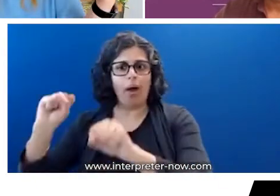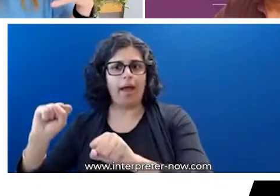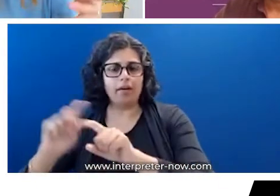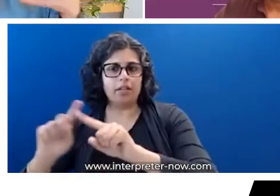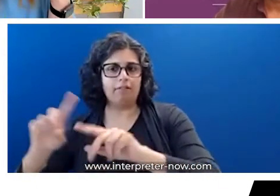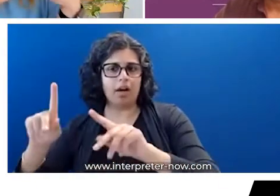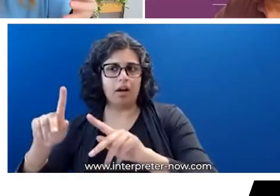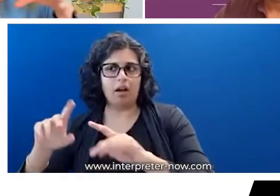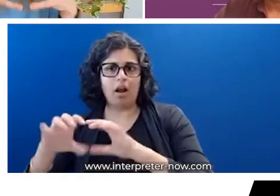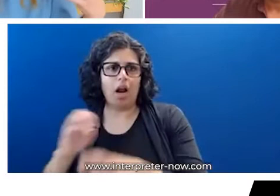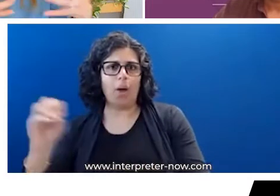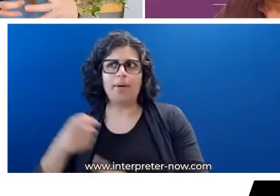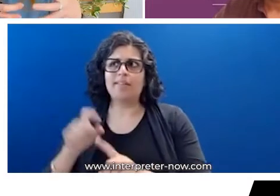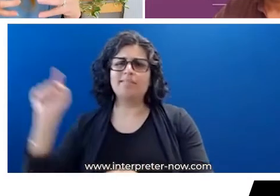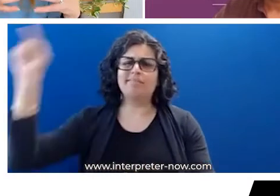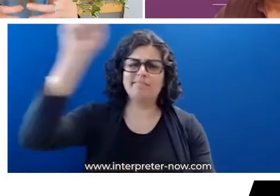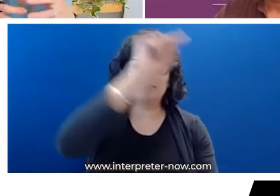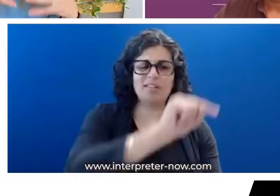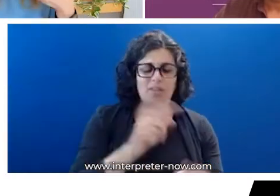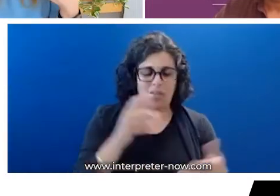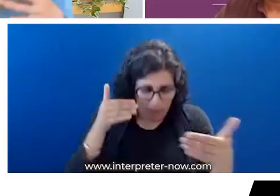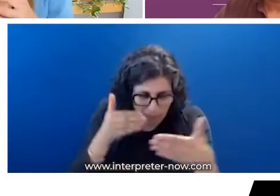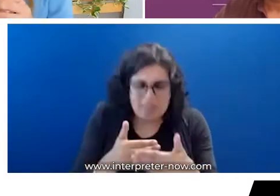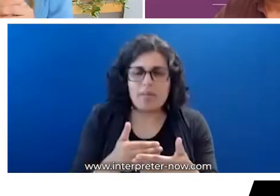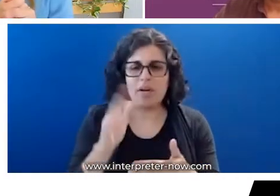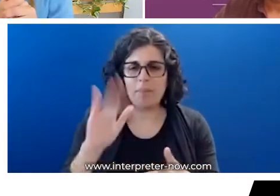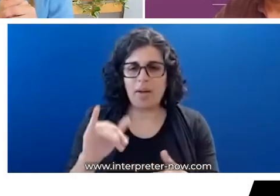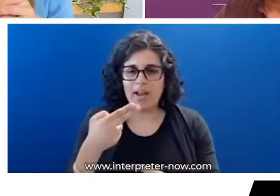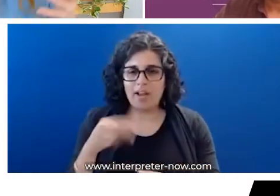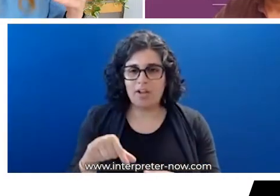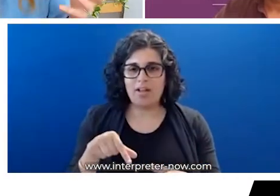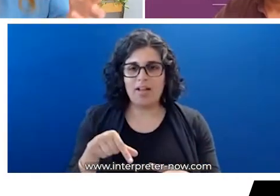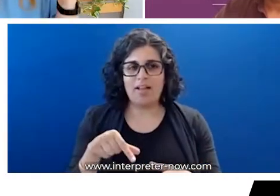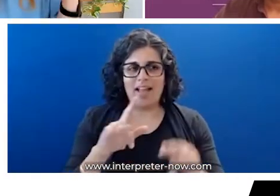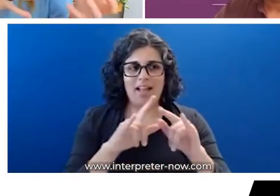And so, there are that proximity bias headquarters, and then there's also a proximity bias who's